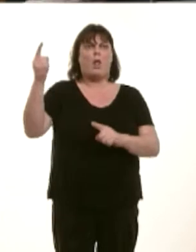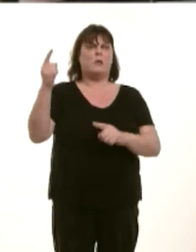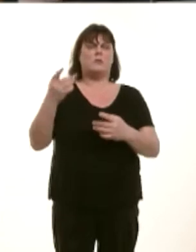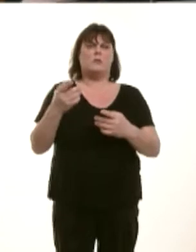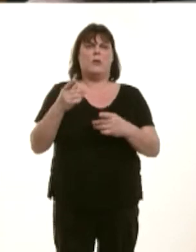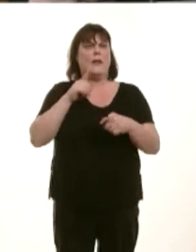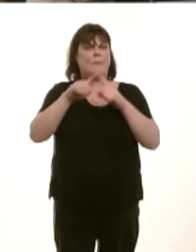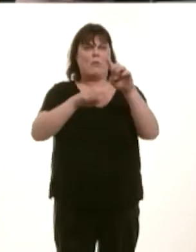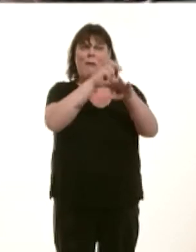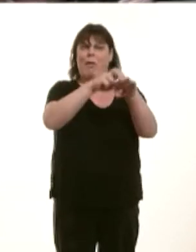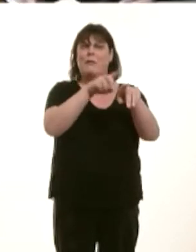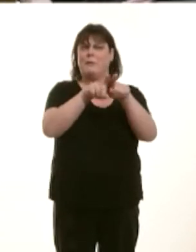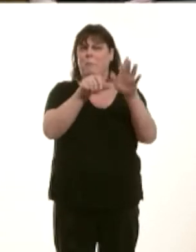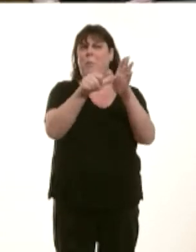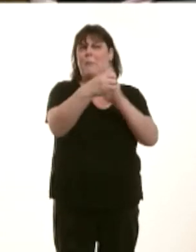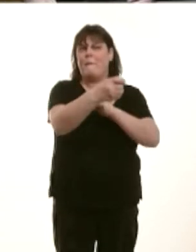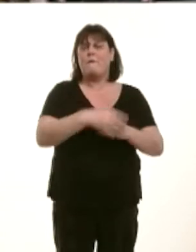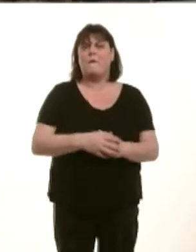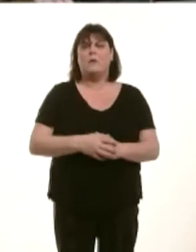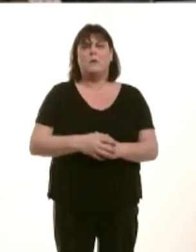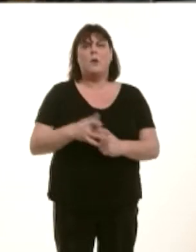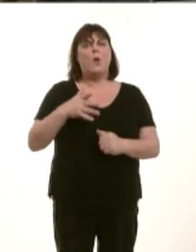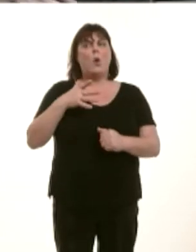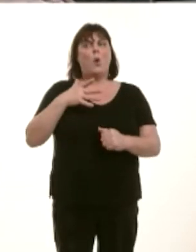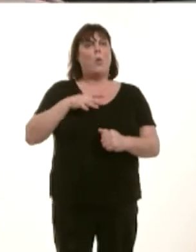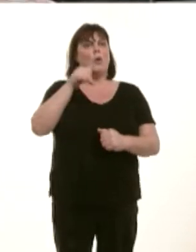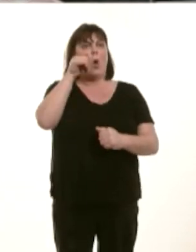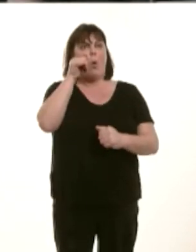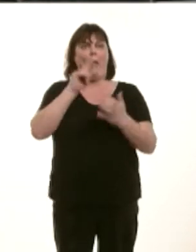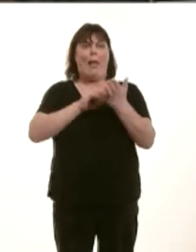in Northern Ireland. We expected the local health boards to come forward with their winter